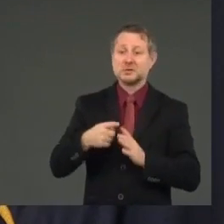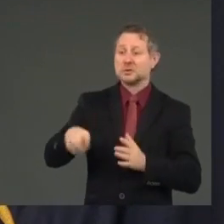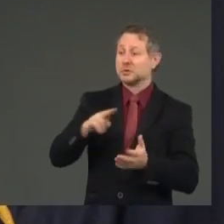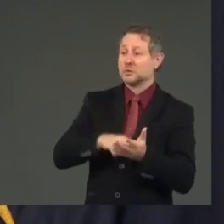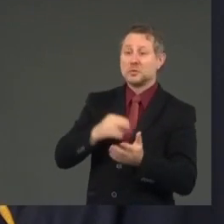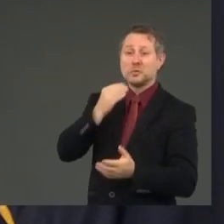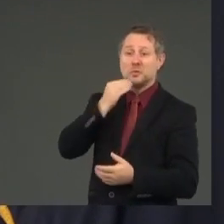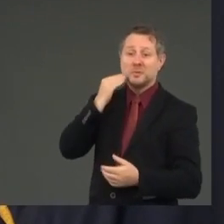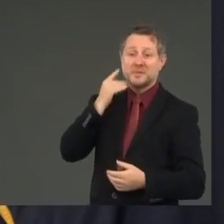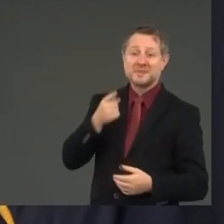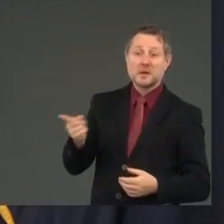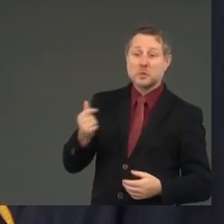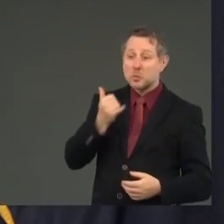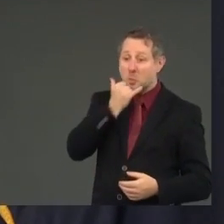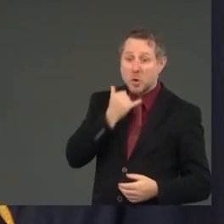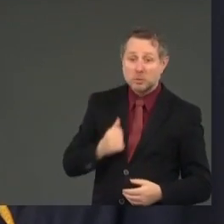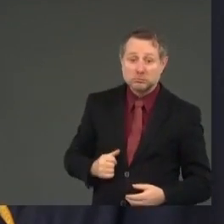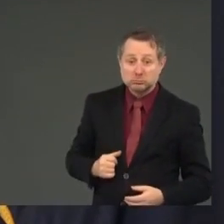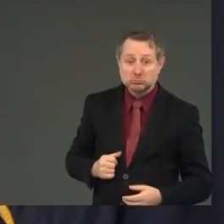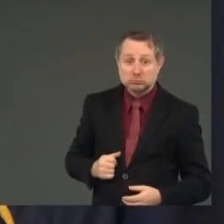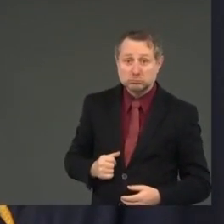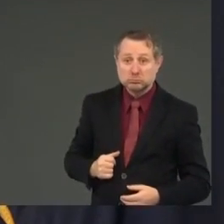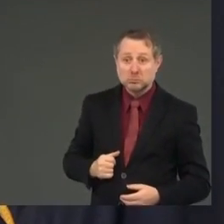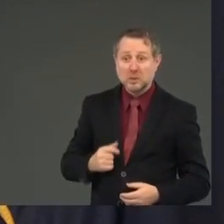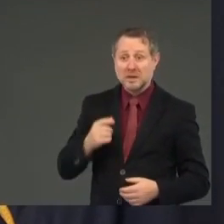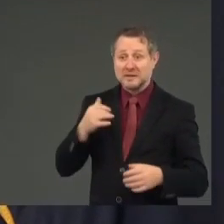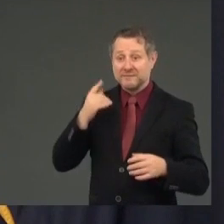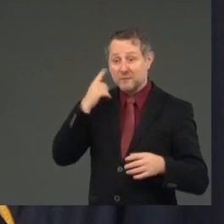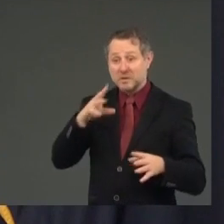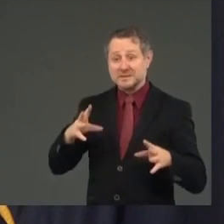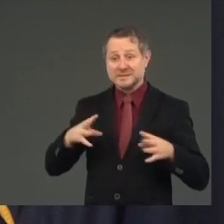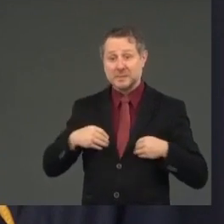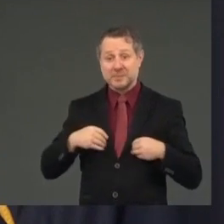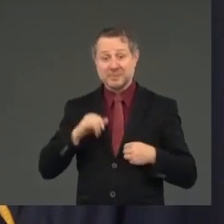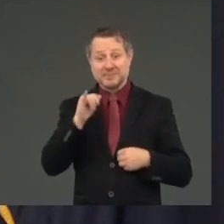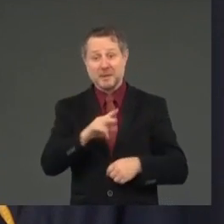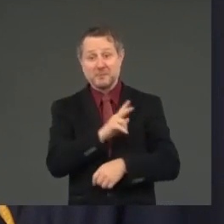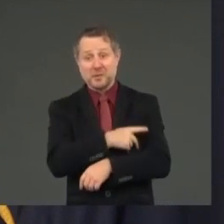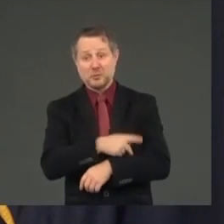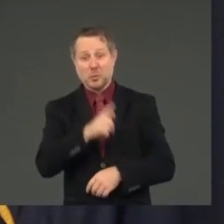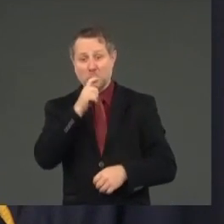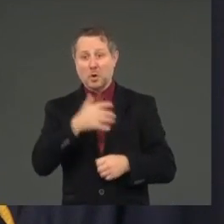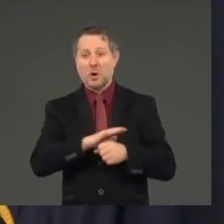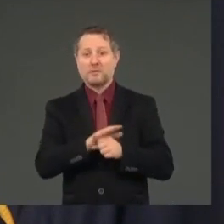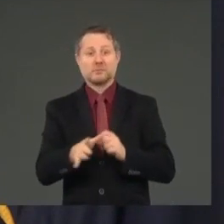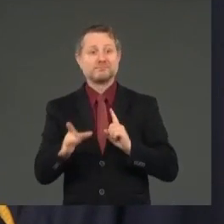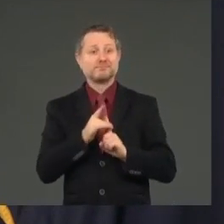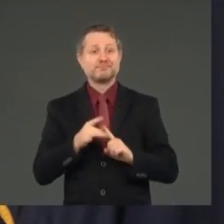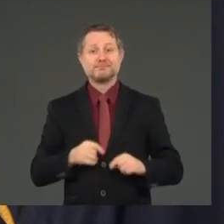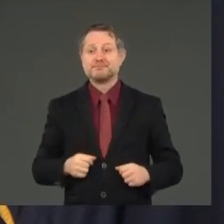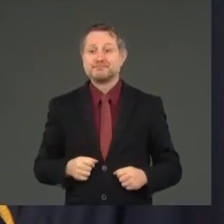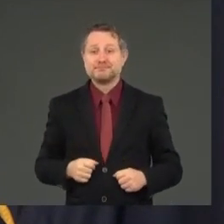OVER 5,000 PEOPLE? NO. NO, BECAUSE YOU WOULD HAVE TO BE